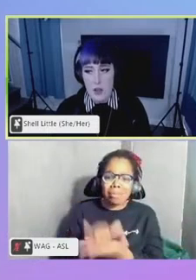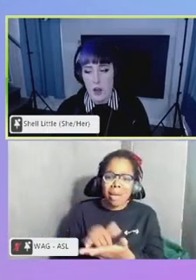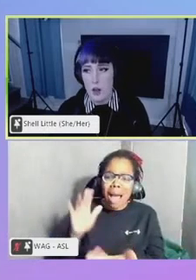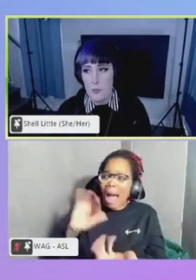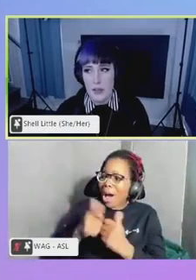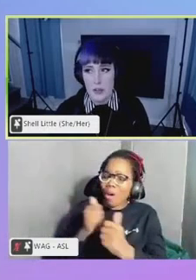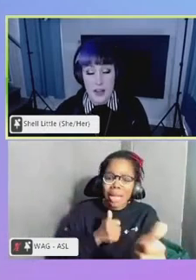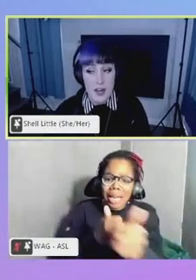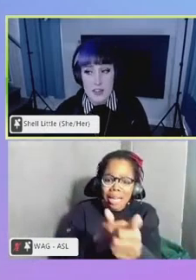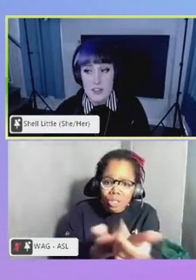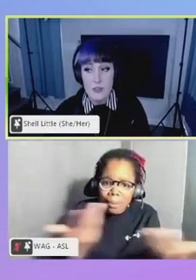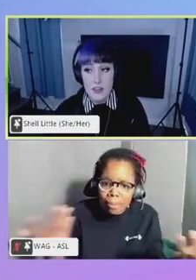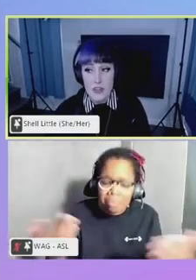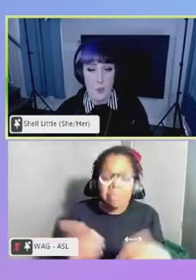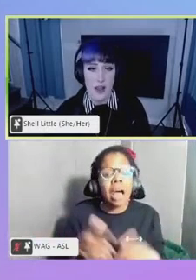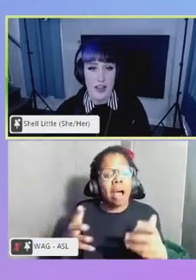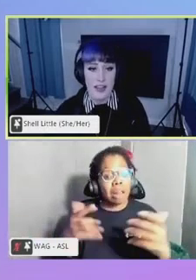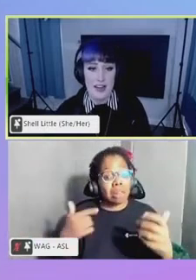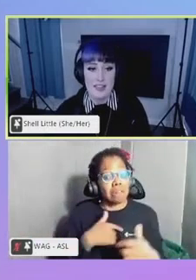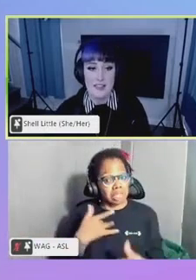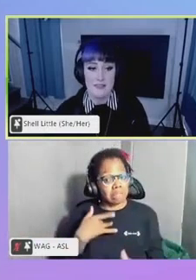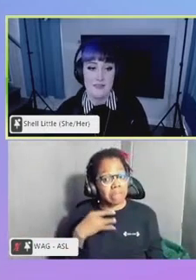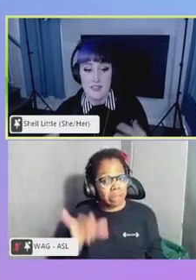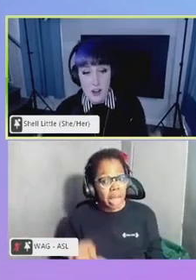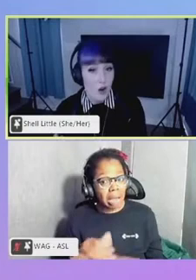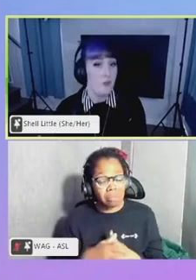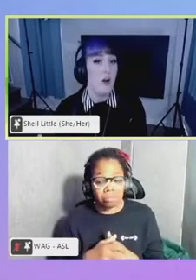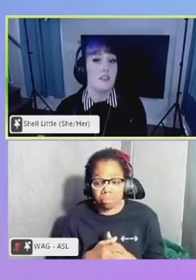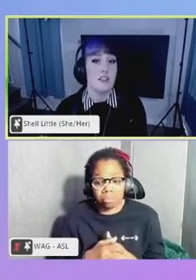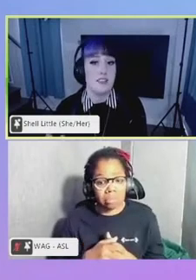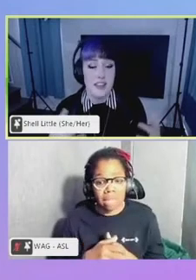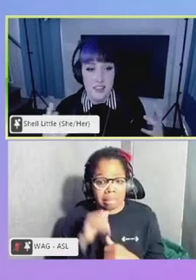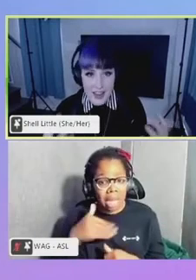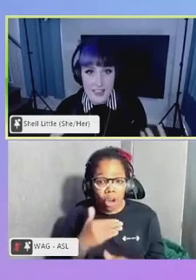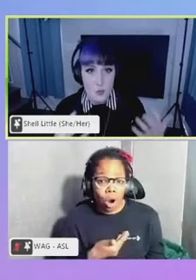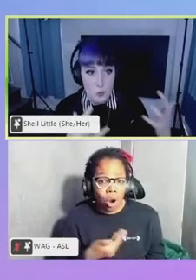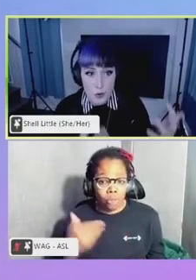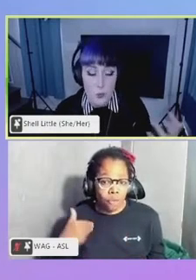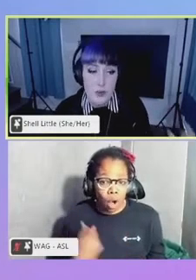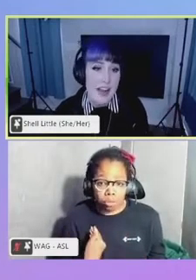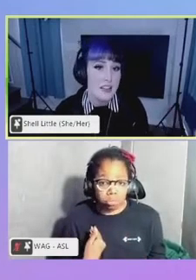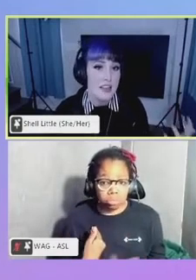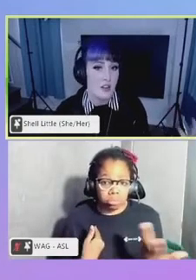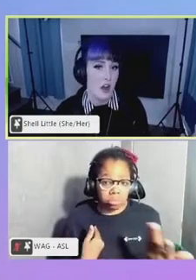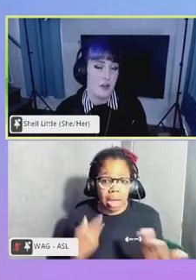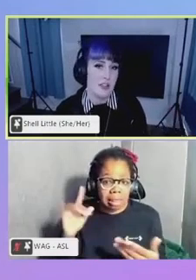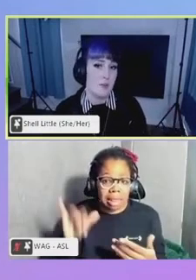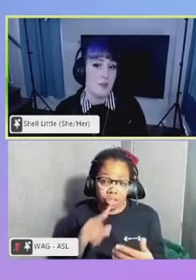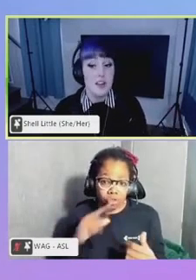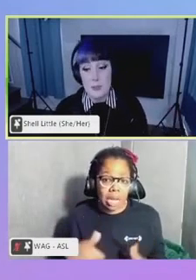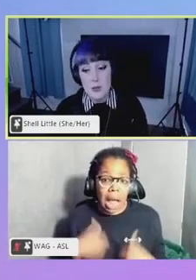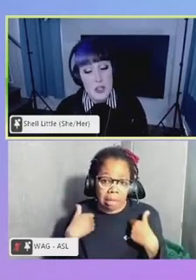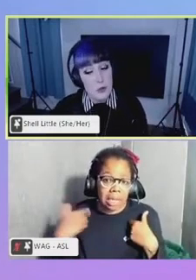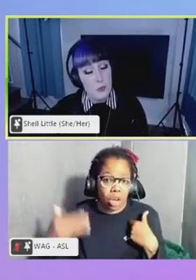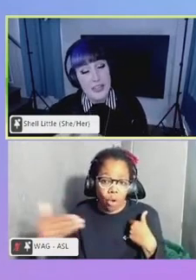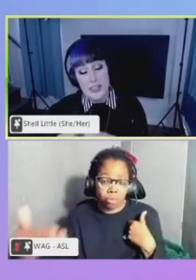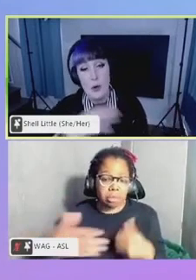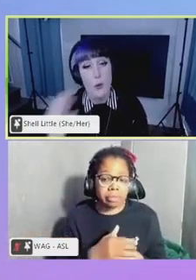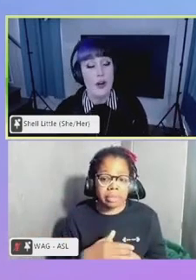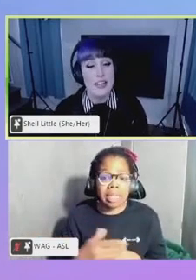Just keeps filling in. And we just keep finding more. And it feels really hopeless sometimes. Like that how am I ever going to catch up? And a lot of us feel